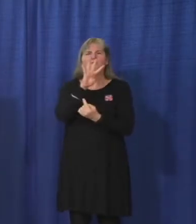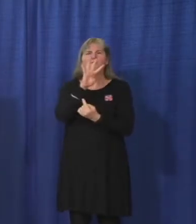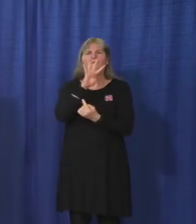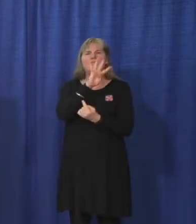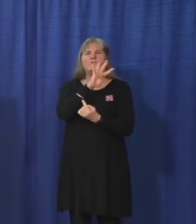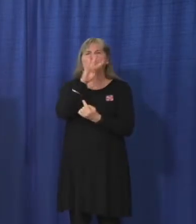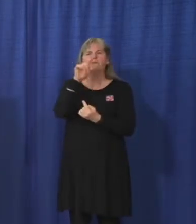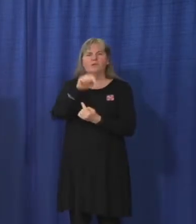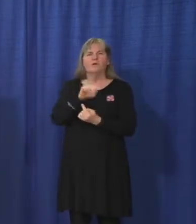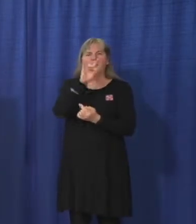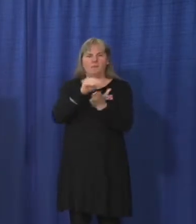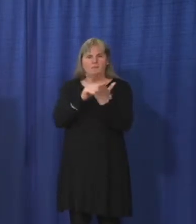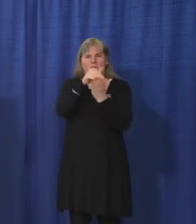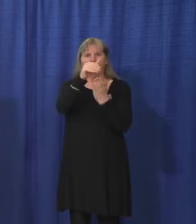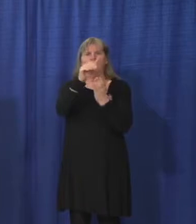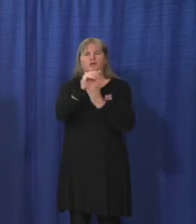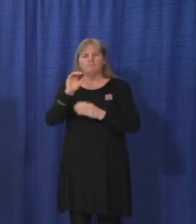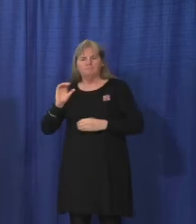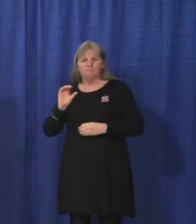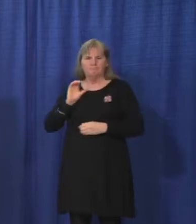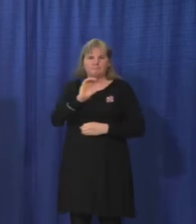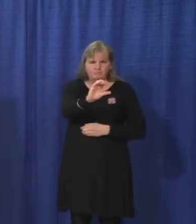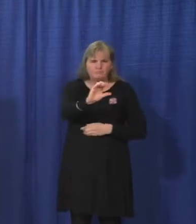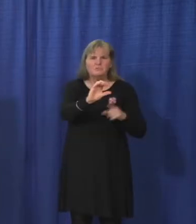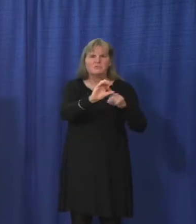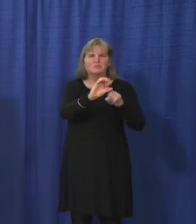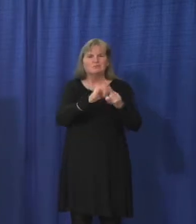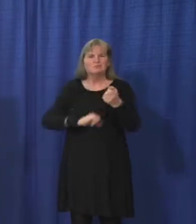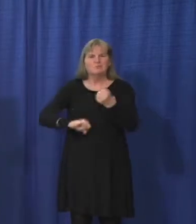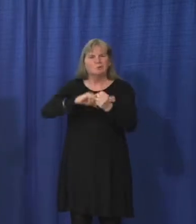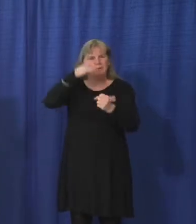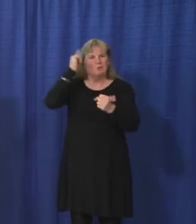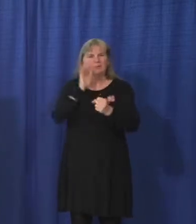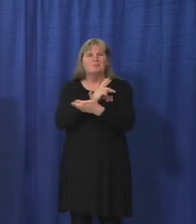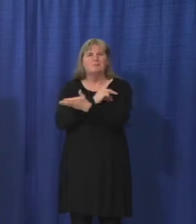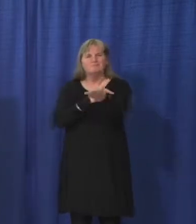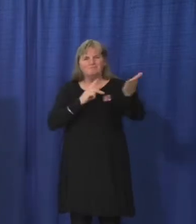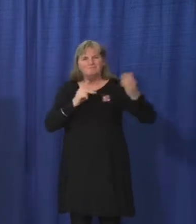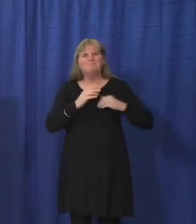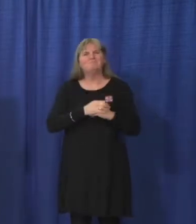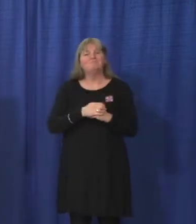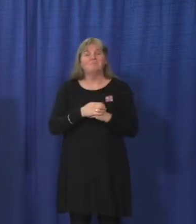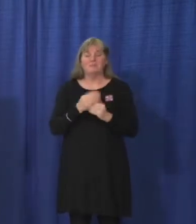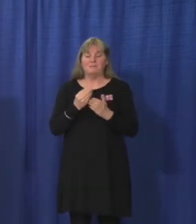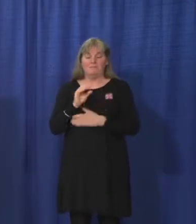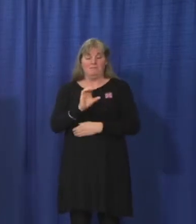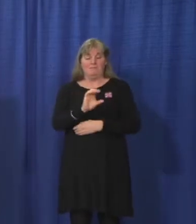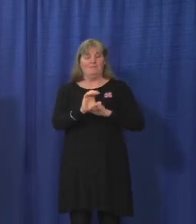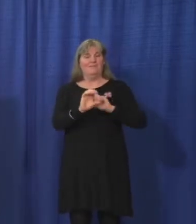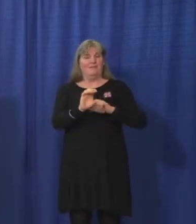government to support everyone here. This funding has enabled us to provide more than 40 individual